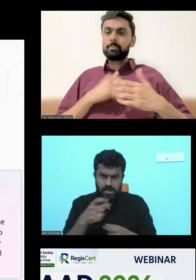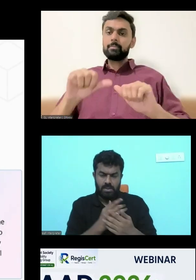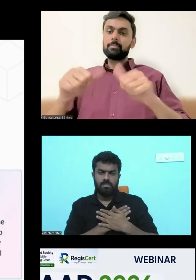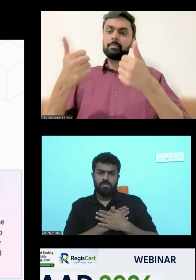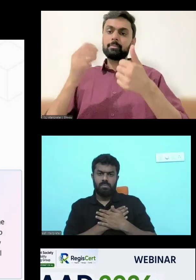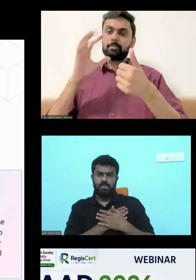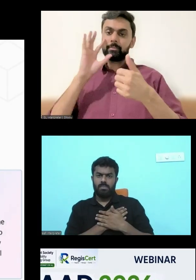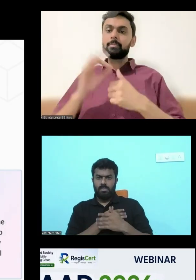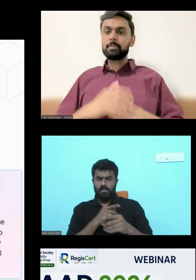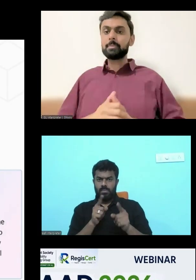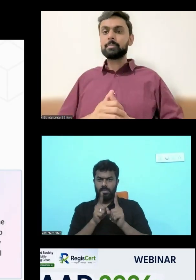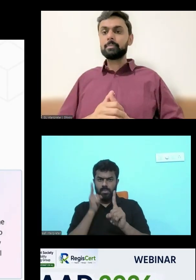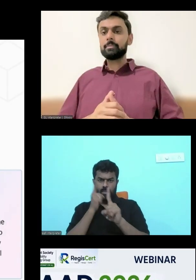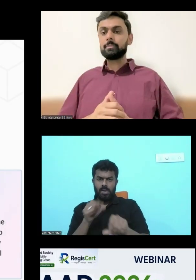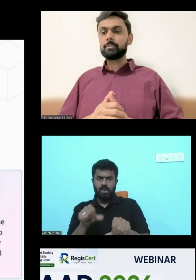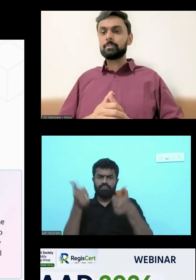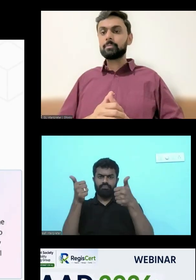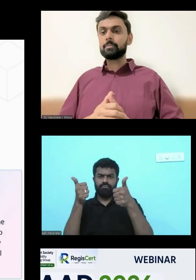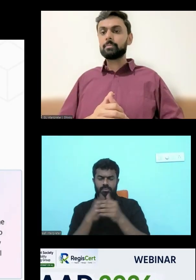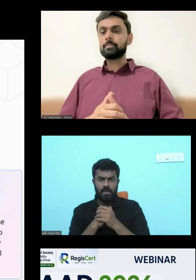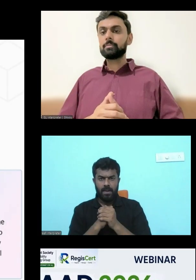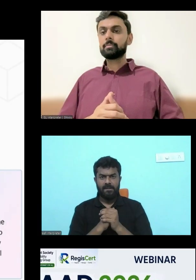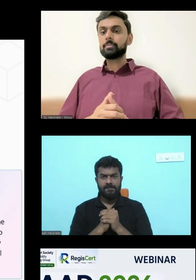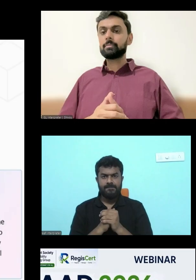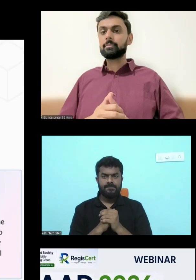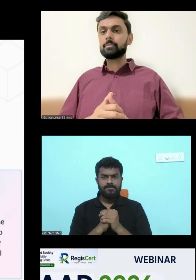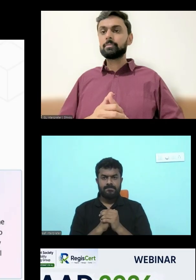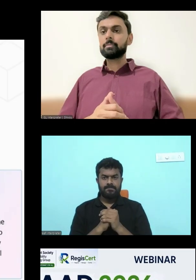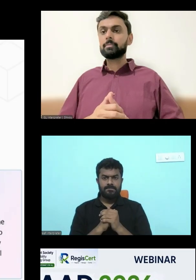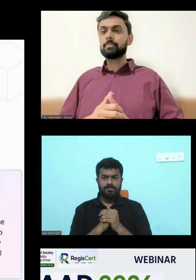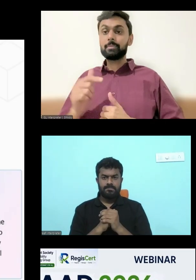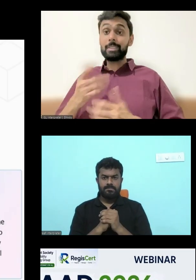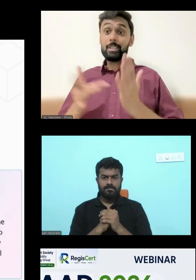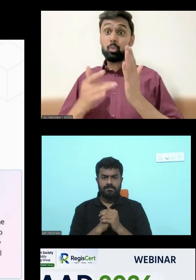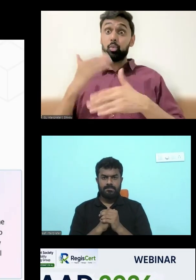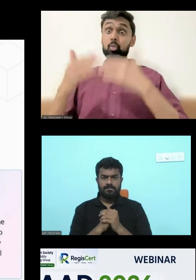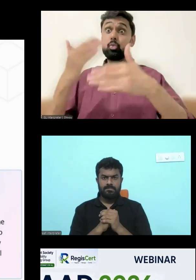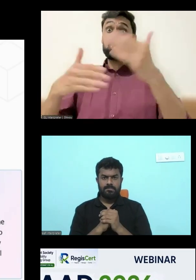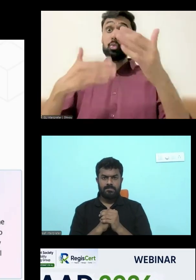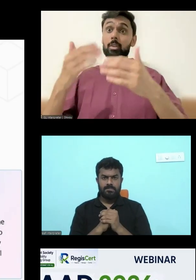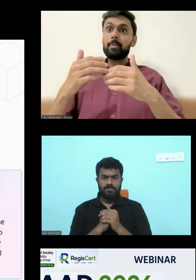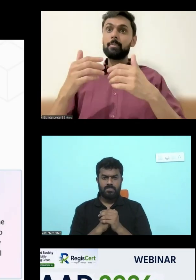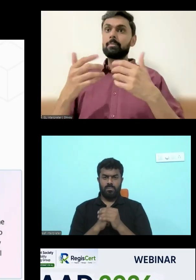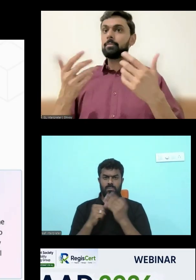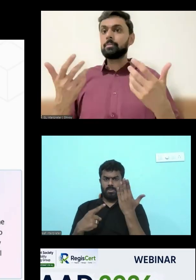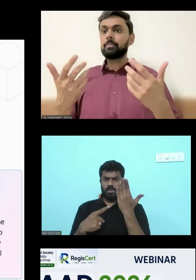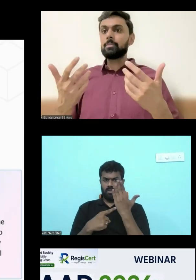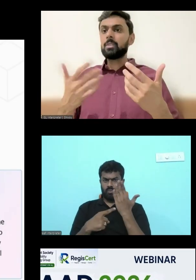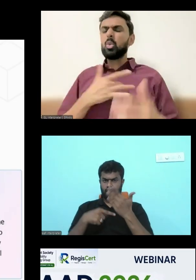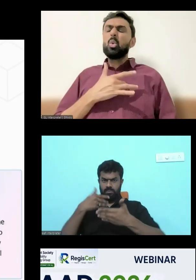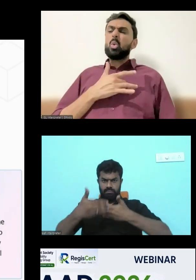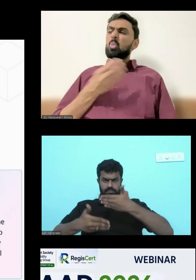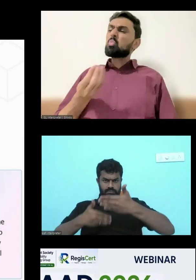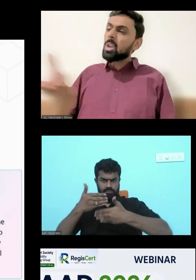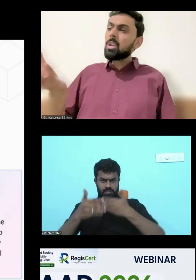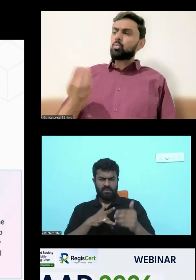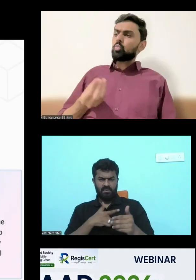As we are moving ahead in technology, beyond the charity model to accessibility as a fundamental